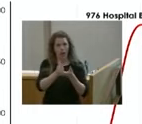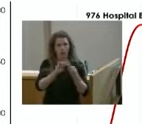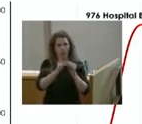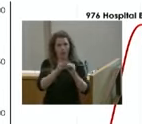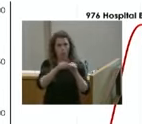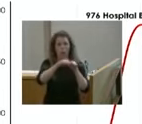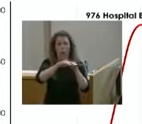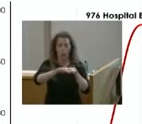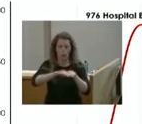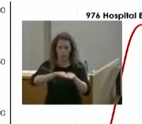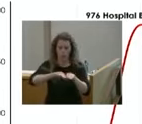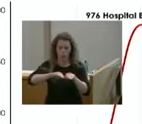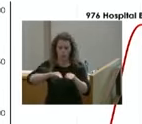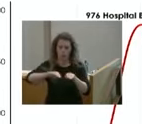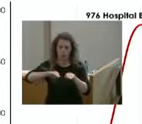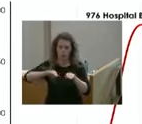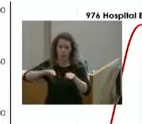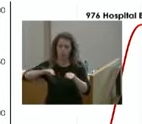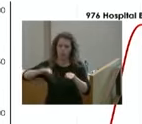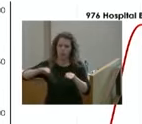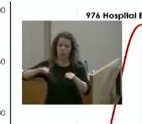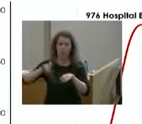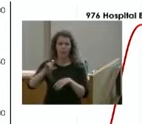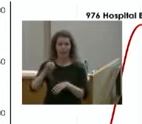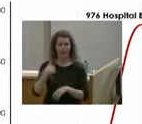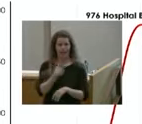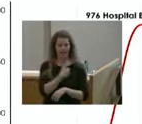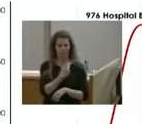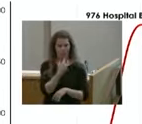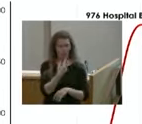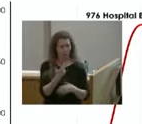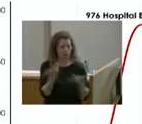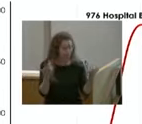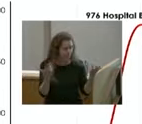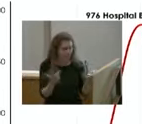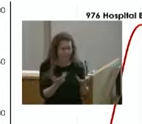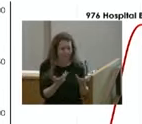those things back, you know, we're not going to have a very strong break in the